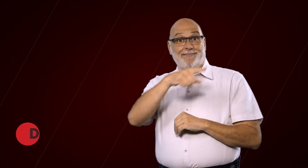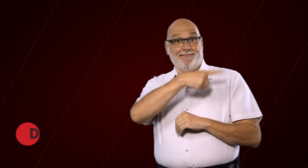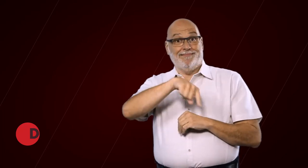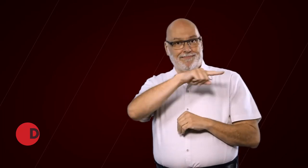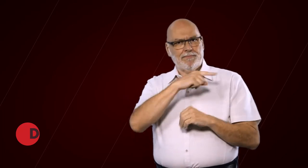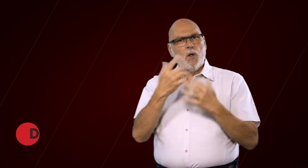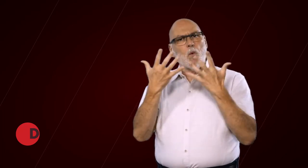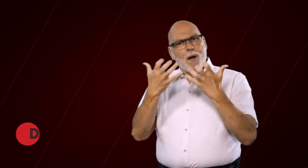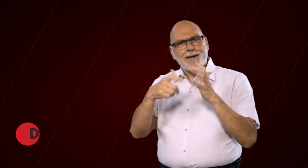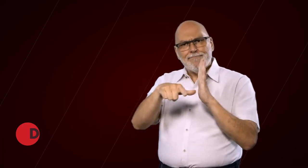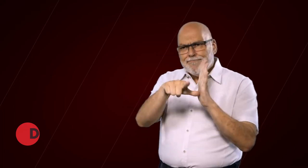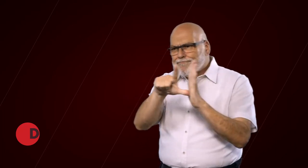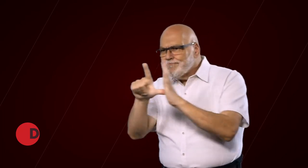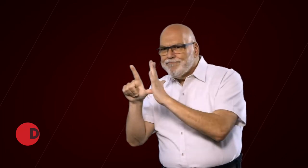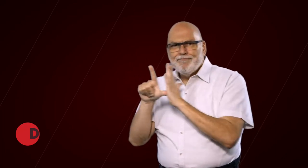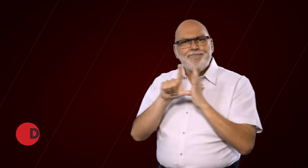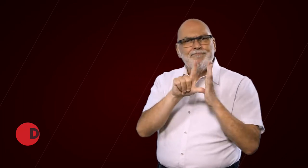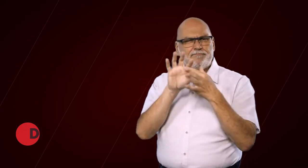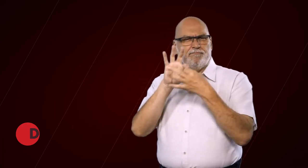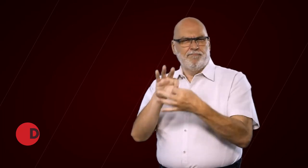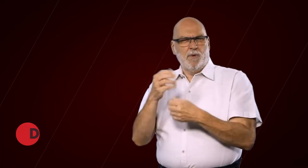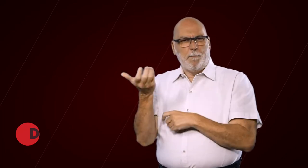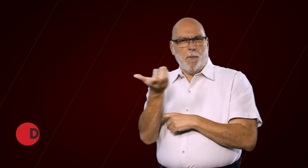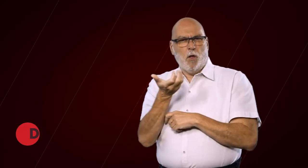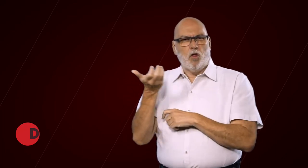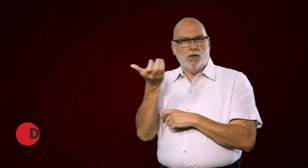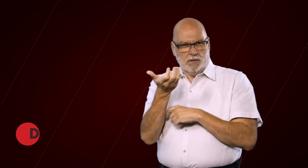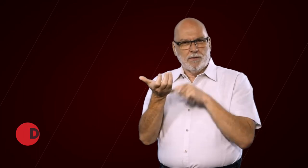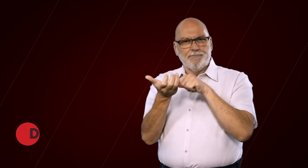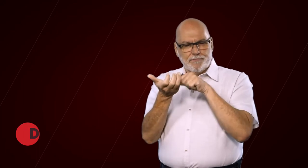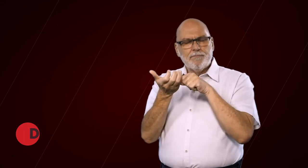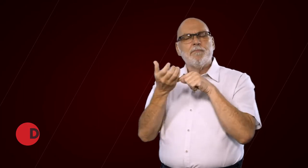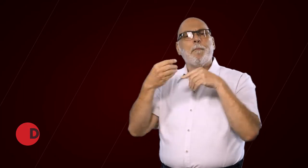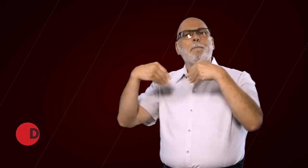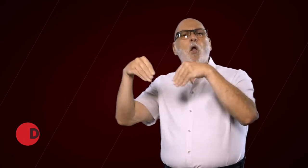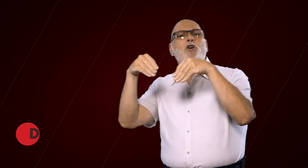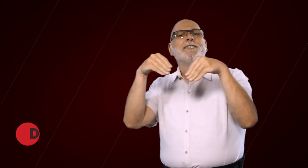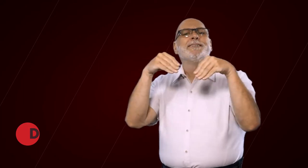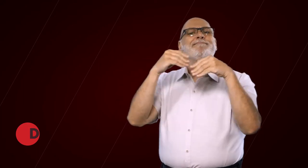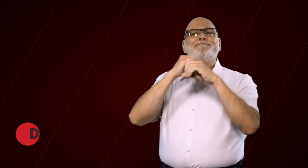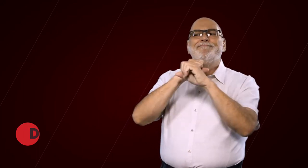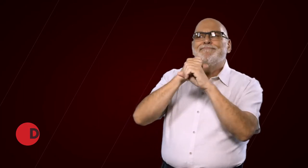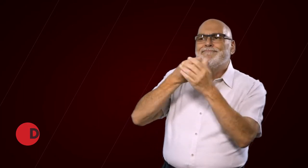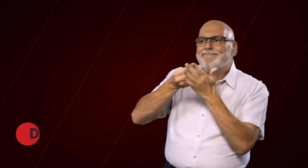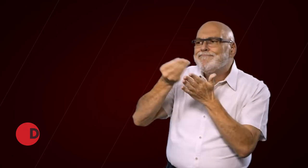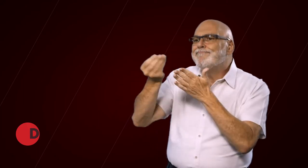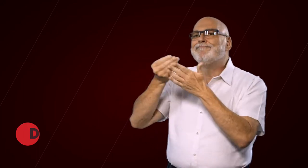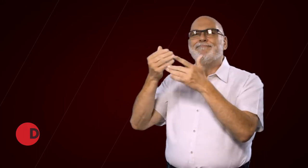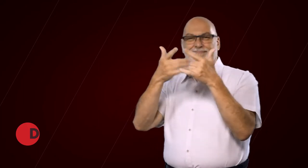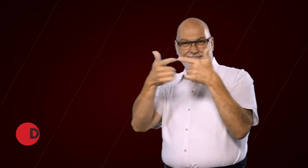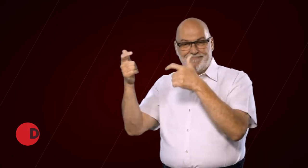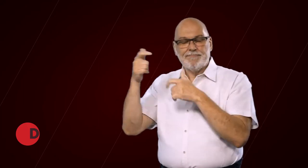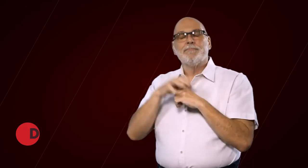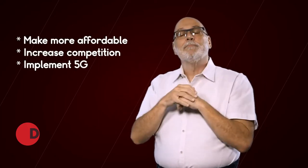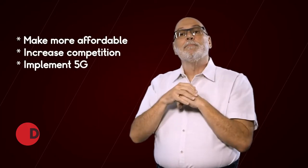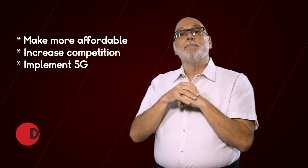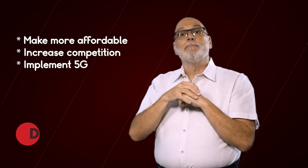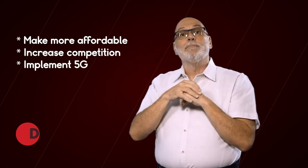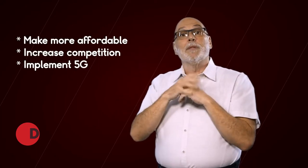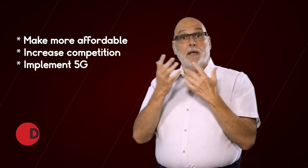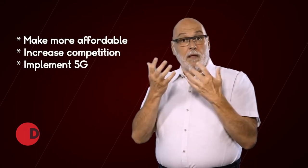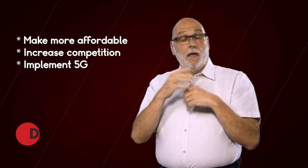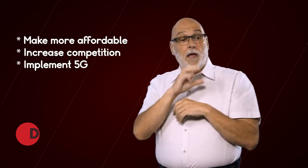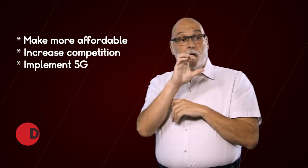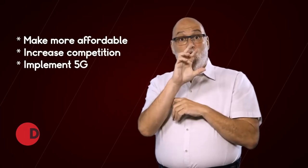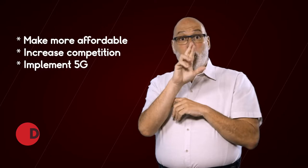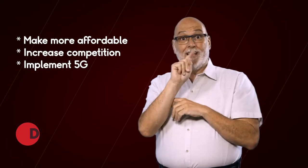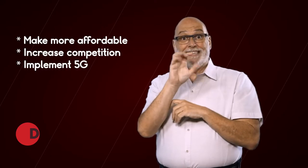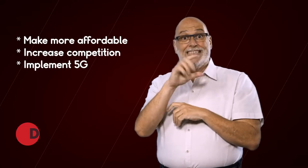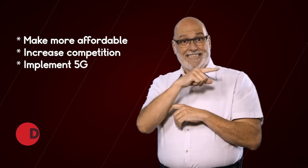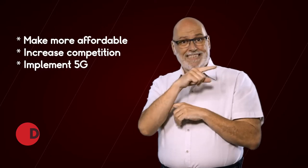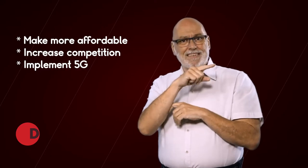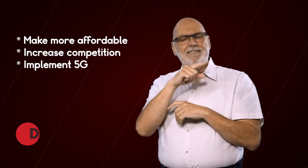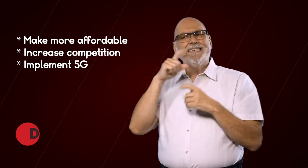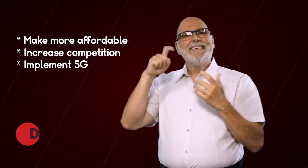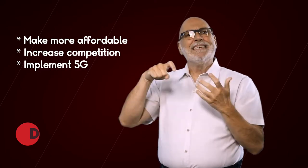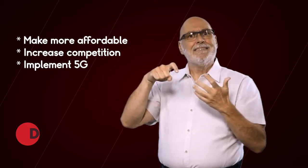They wanted to review the mobile wireless market and if CRTC needed